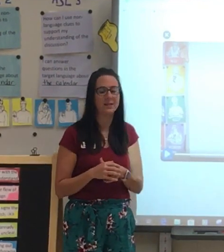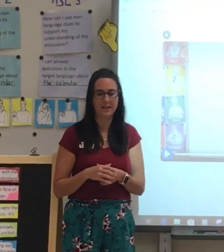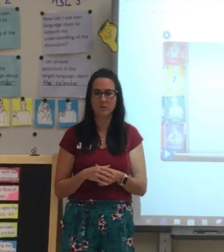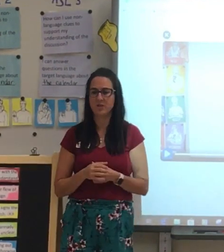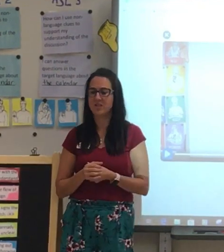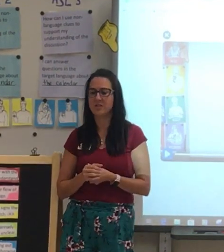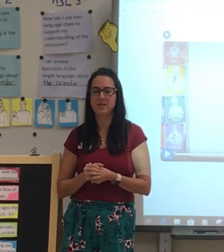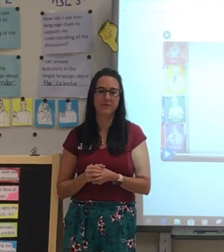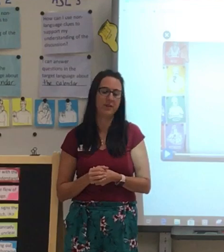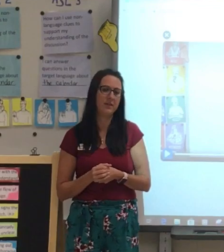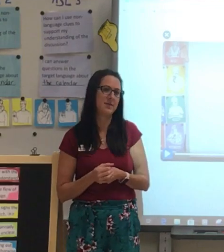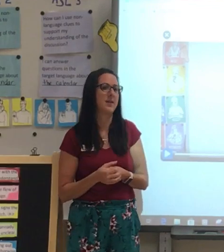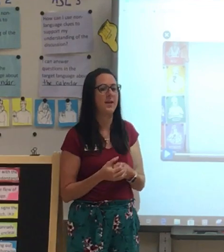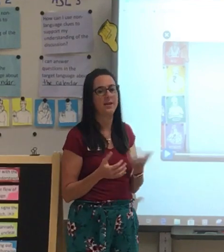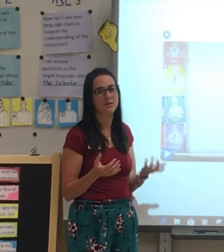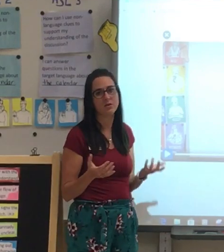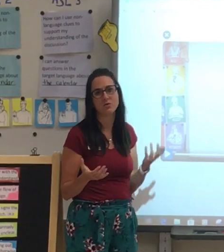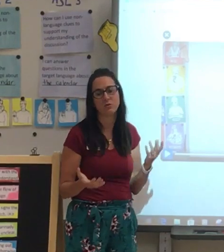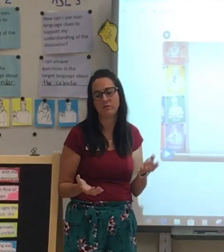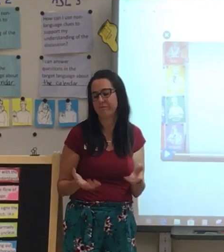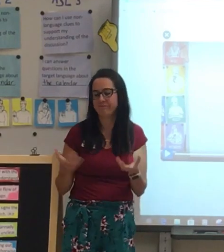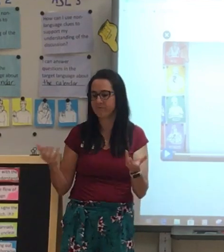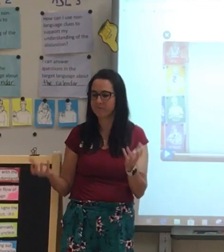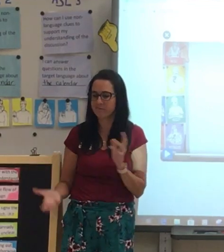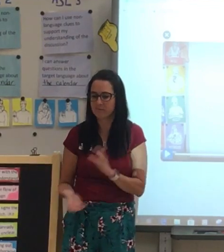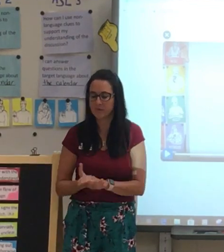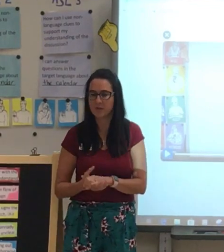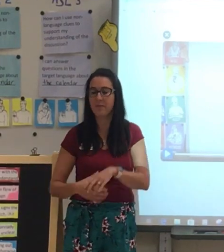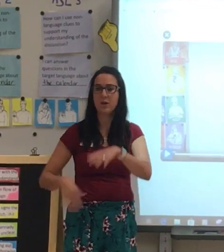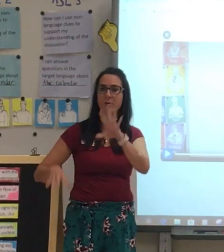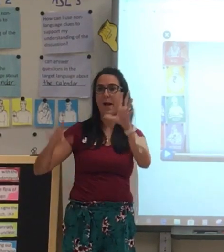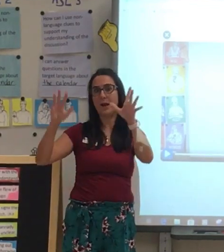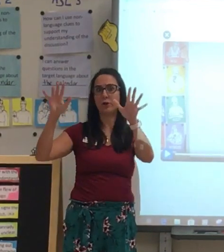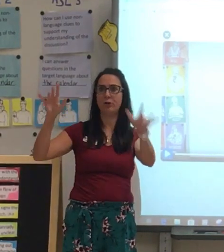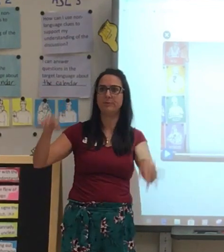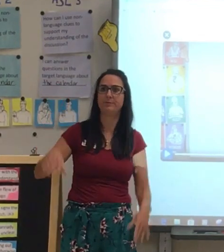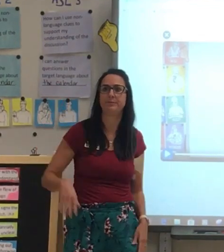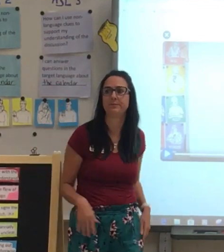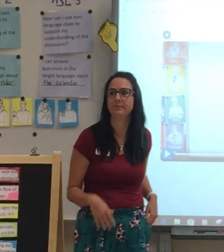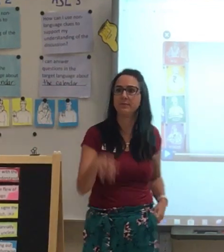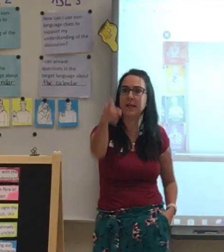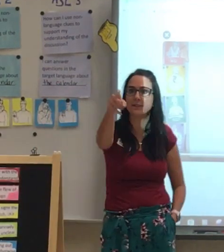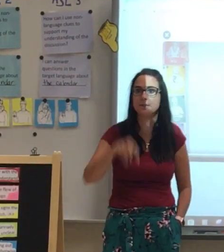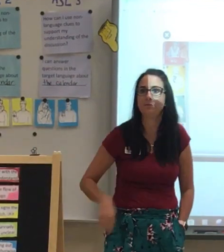language is different than say English or something yes